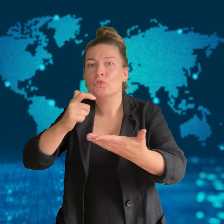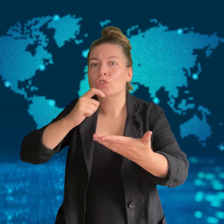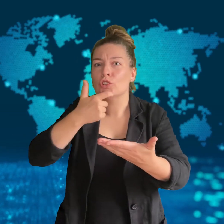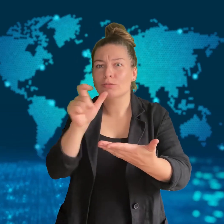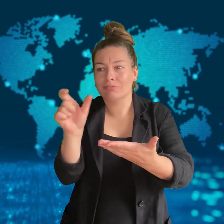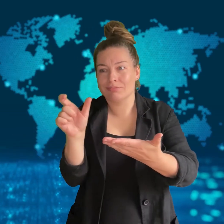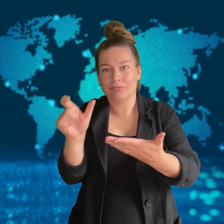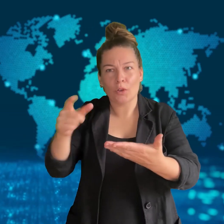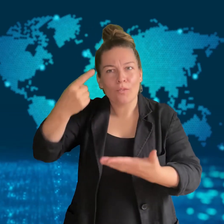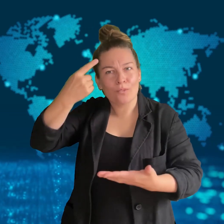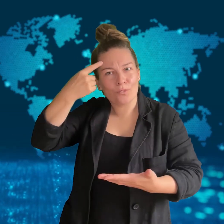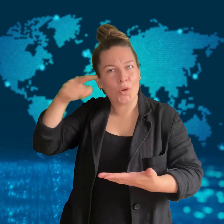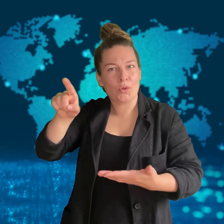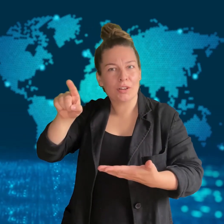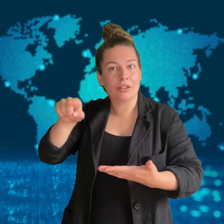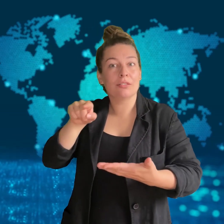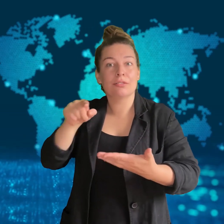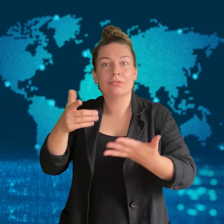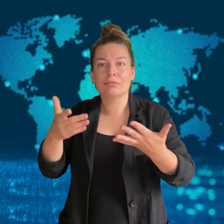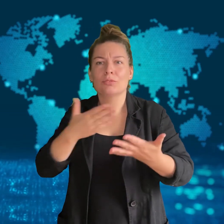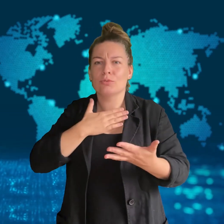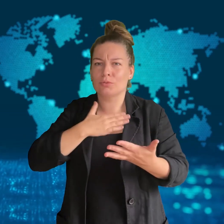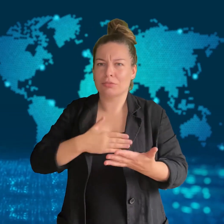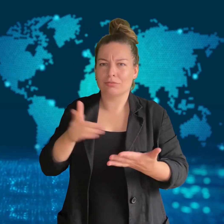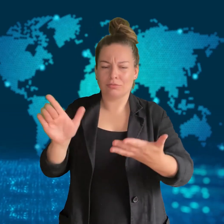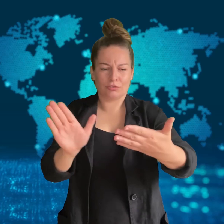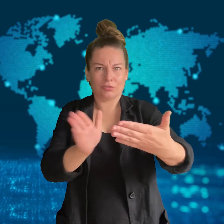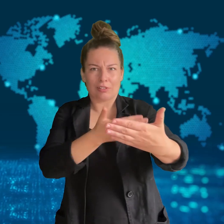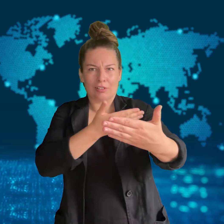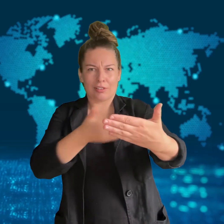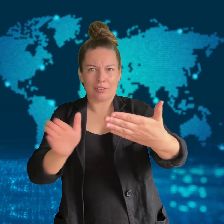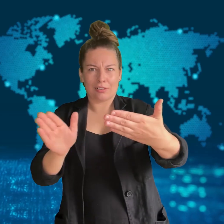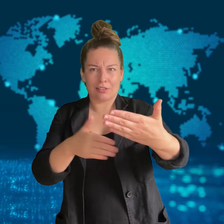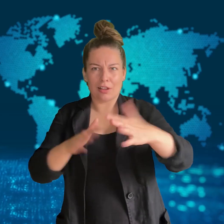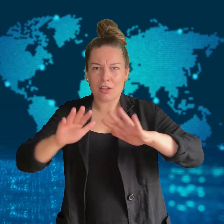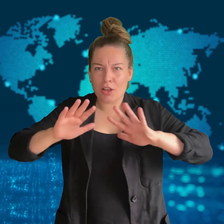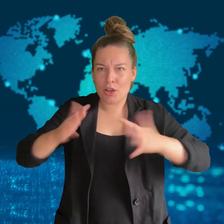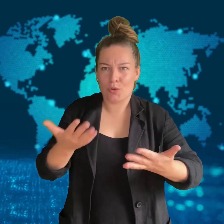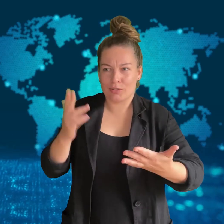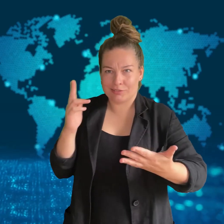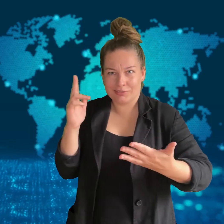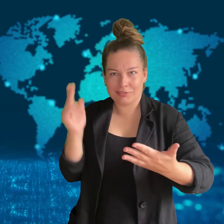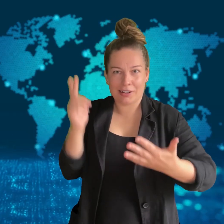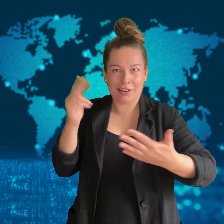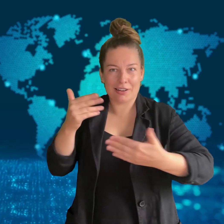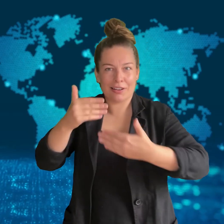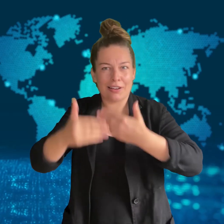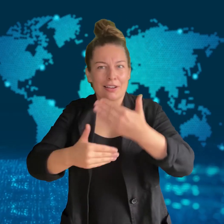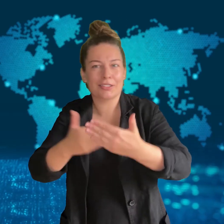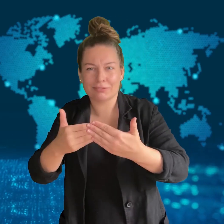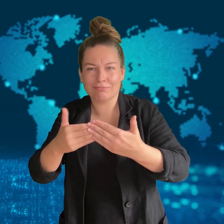His song was called "Baraye," which translates to "For" in English.